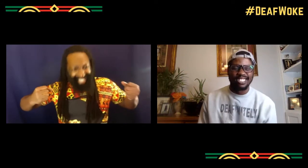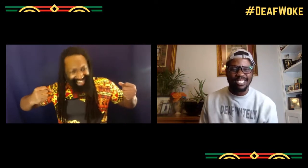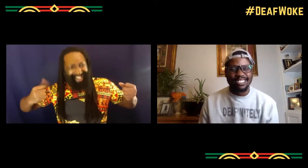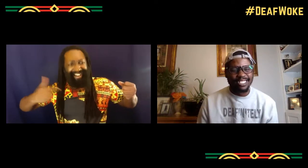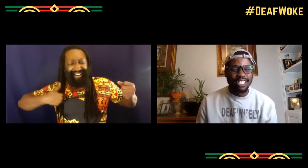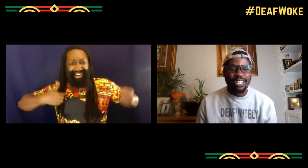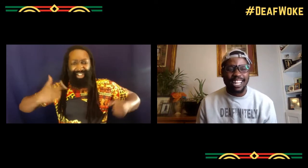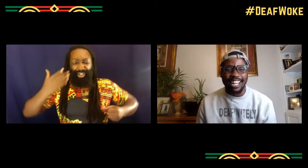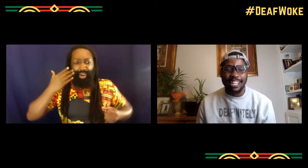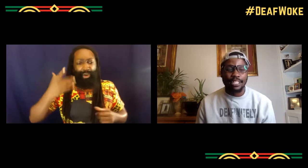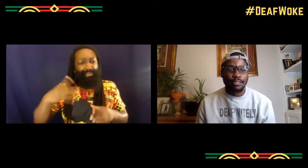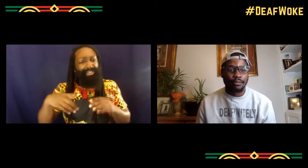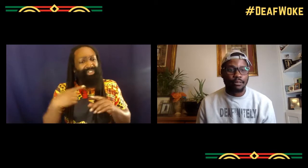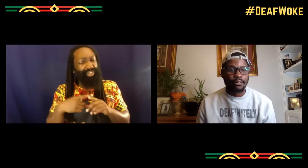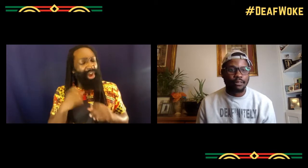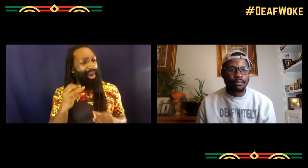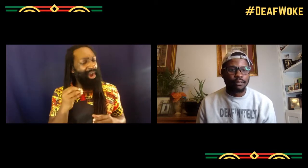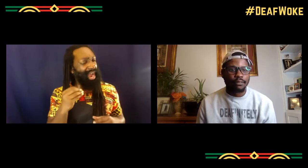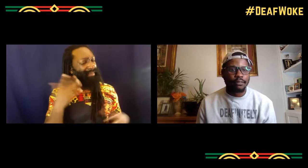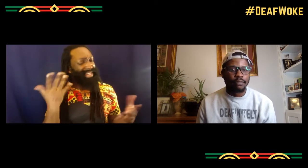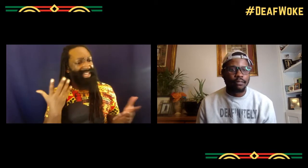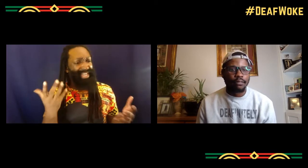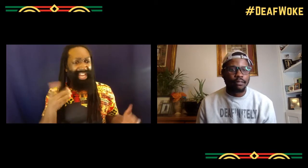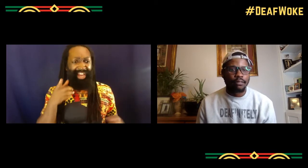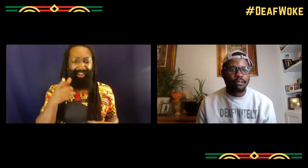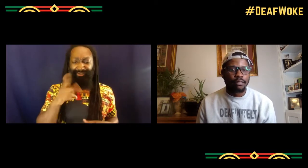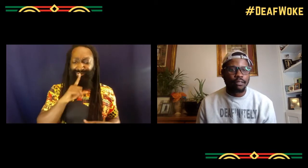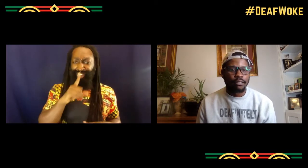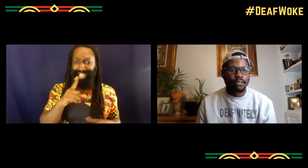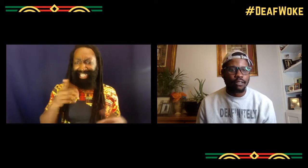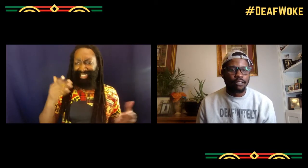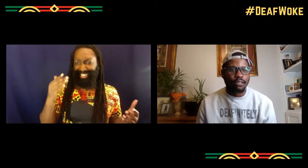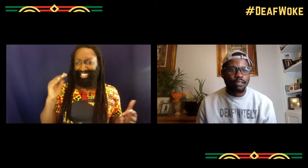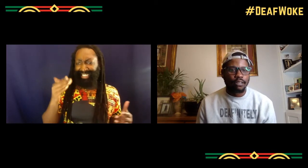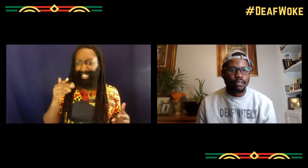Yeah, we want that diversity. Yeah, and so, I mean,